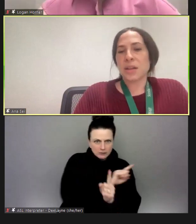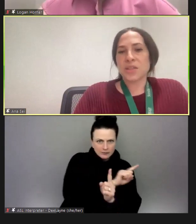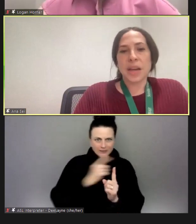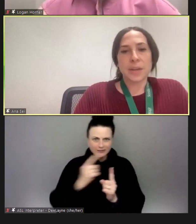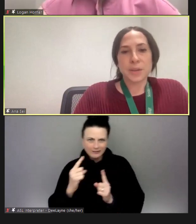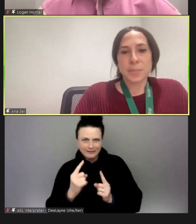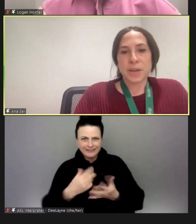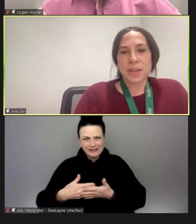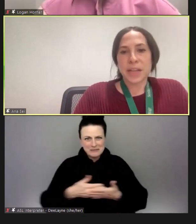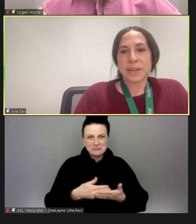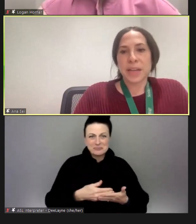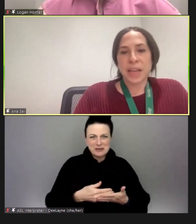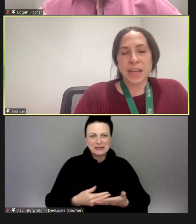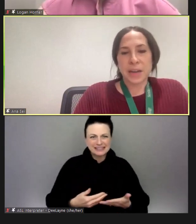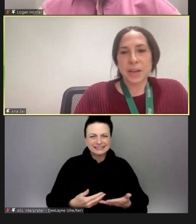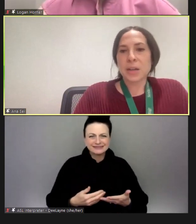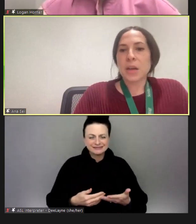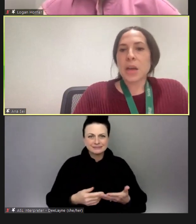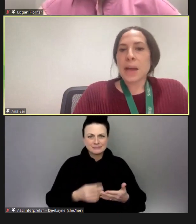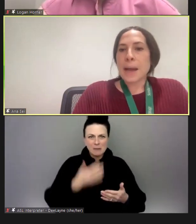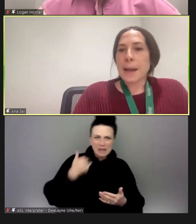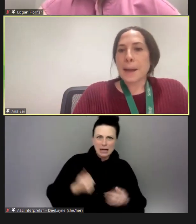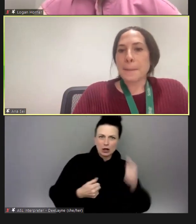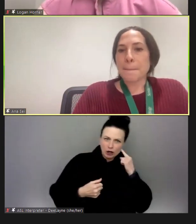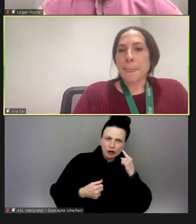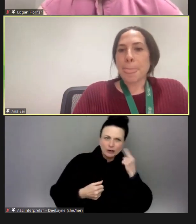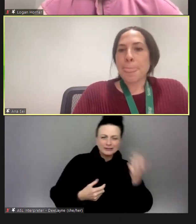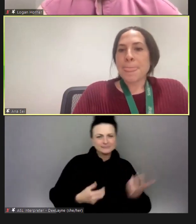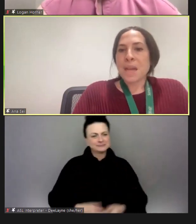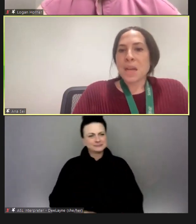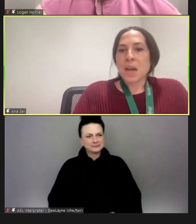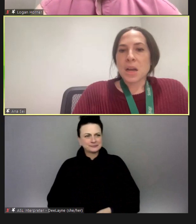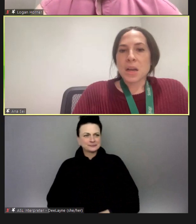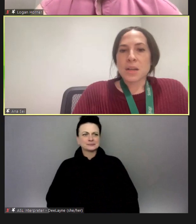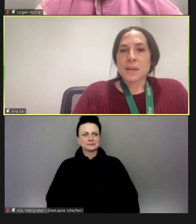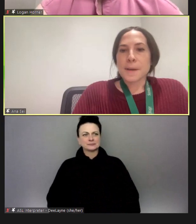child's better hearing ear